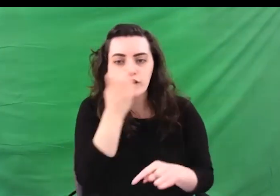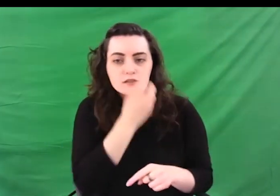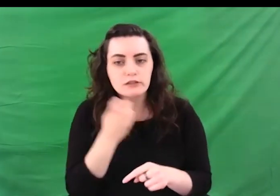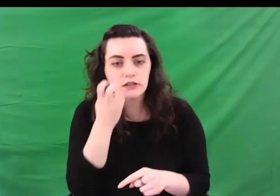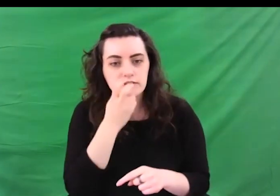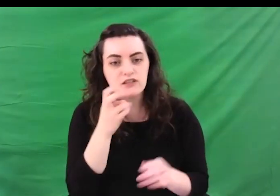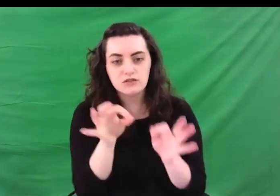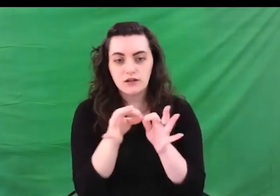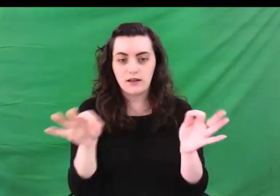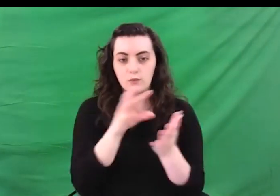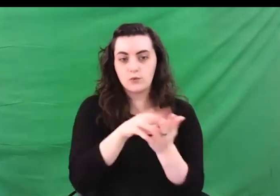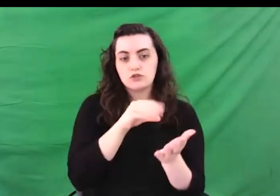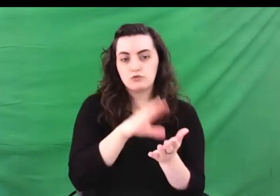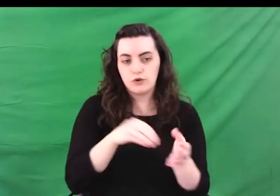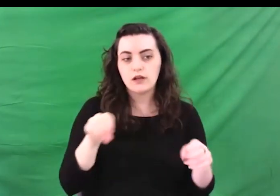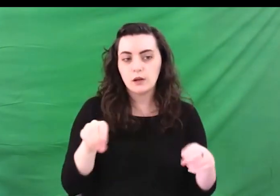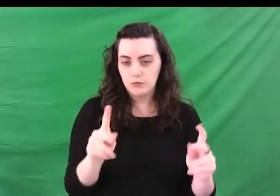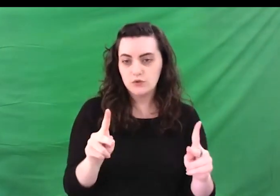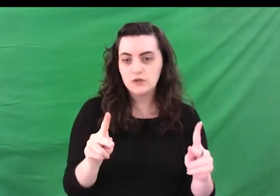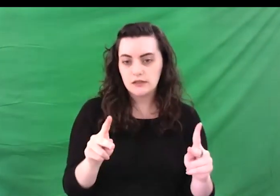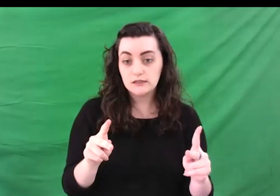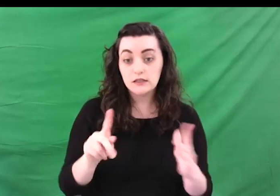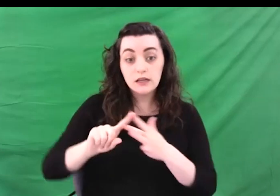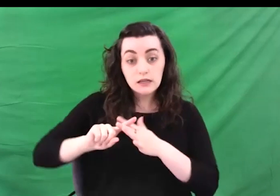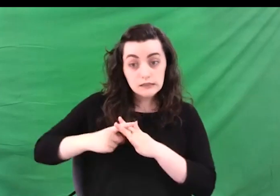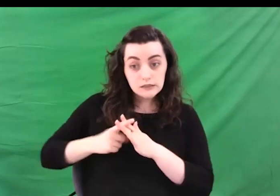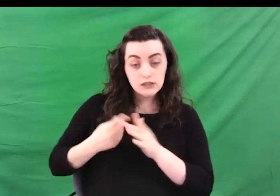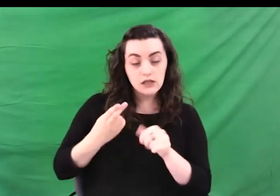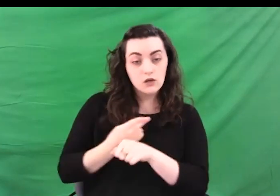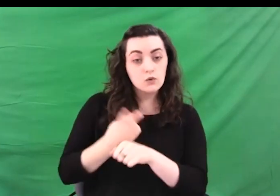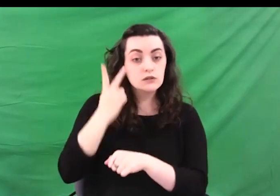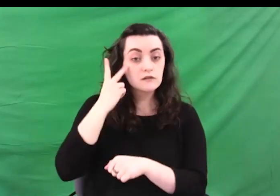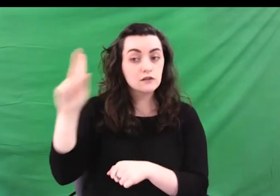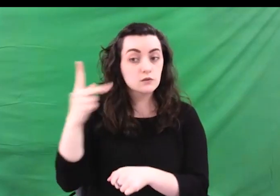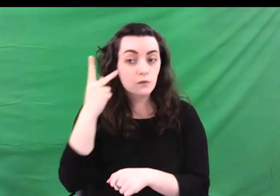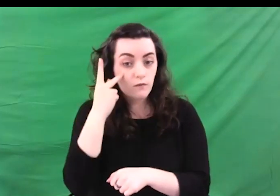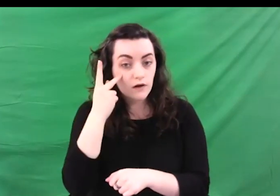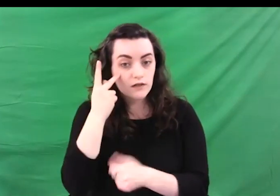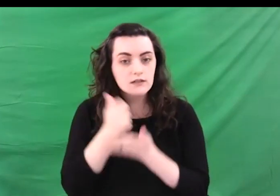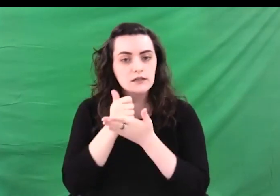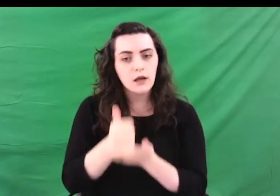Initially, we use visual phonics to help her understand